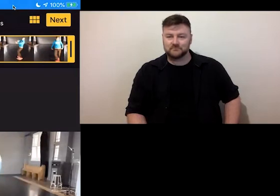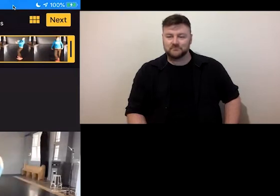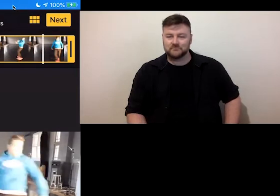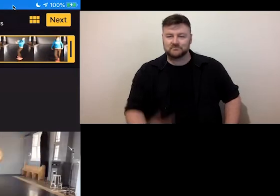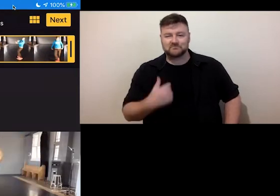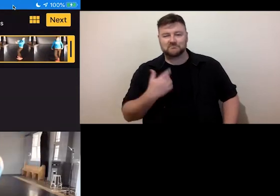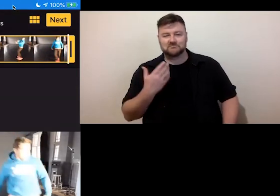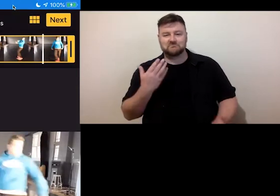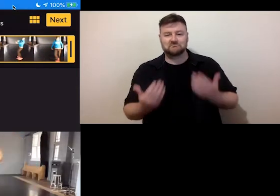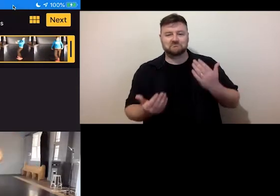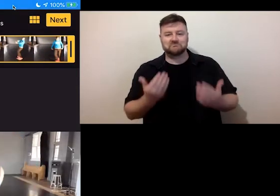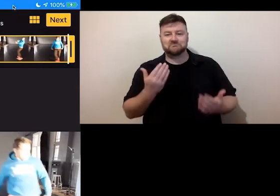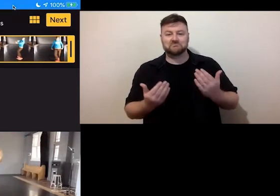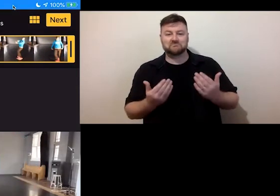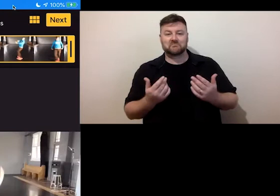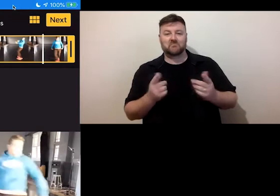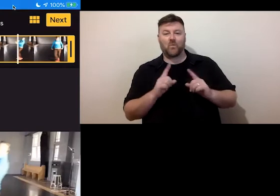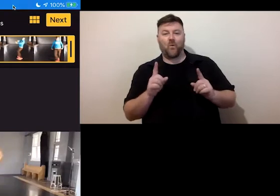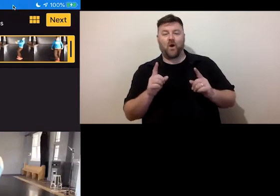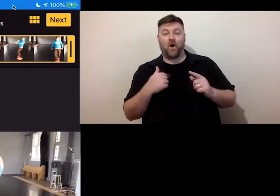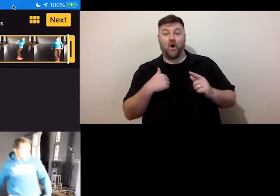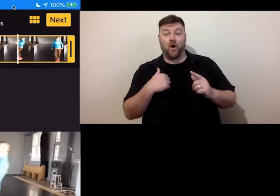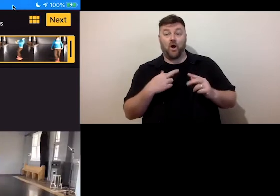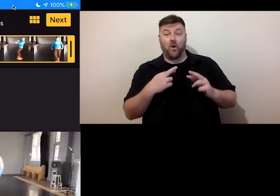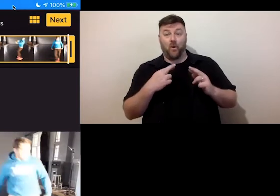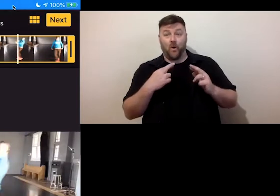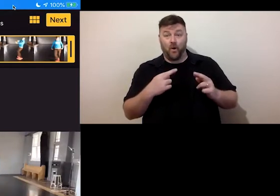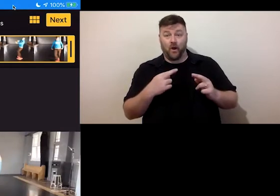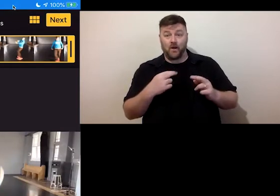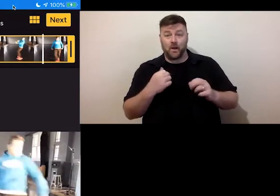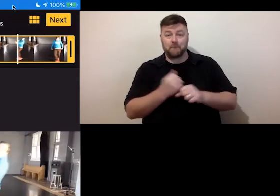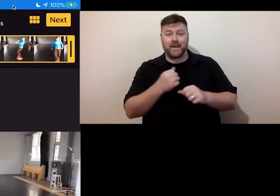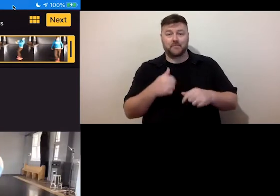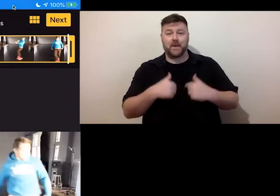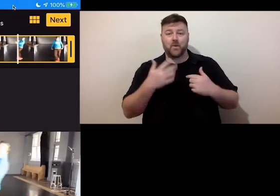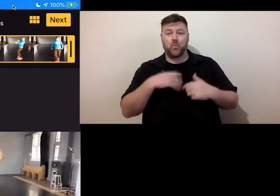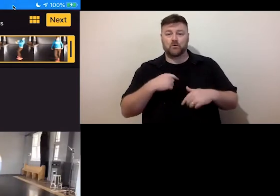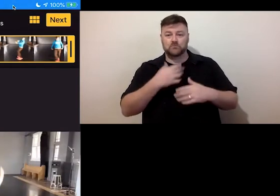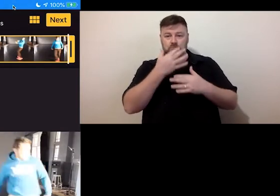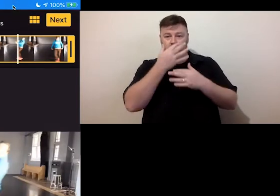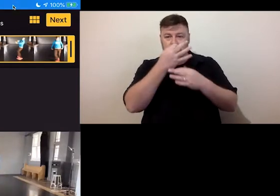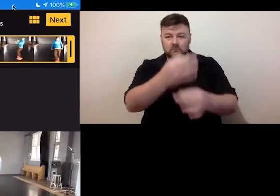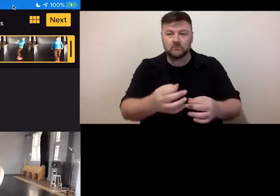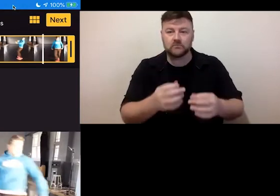All I can say is what I'm looking for is the thing that makes me keep watching. Because that